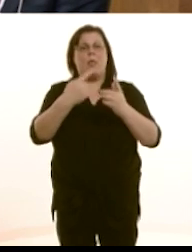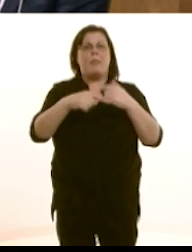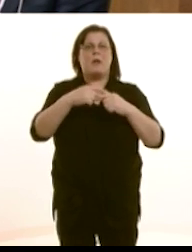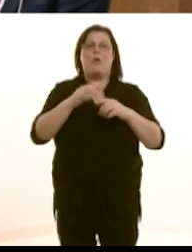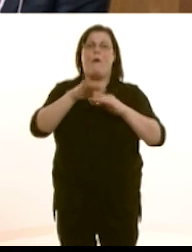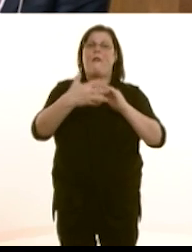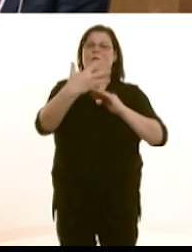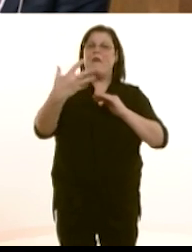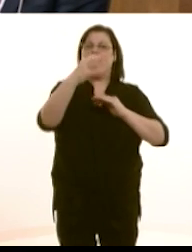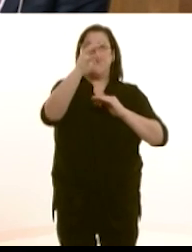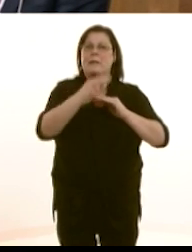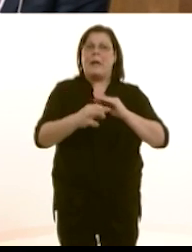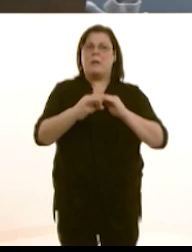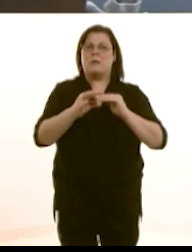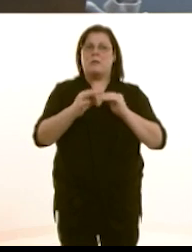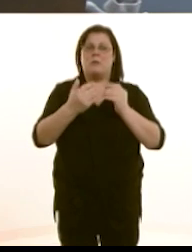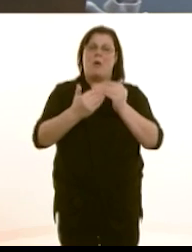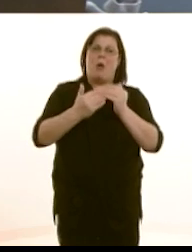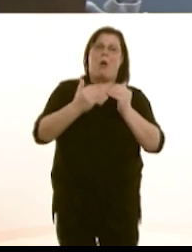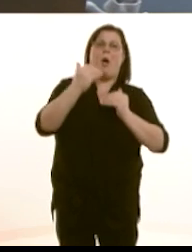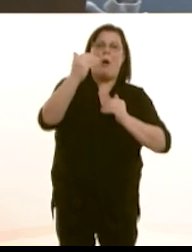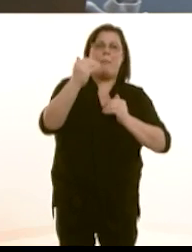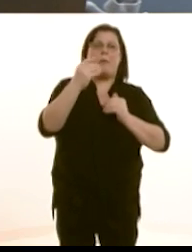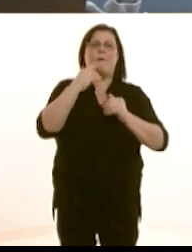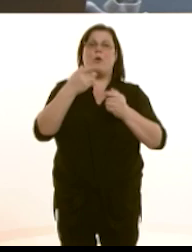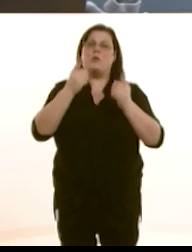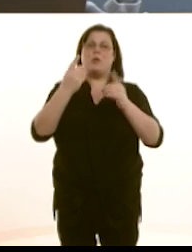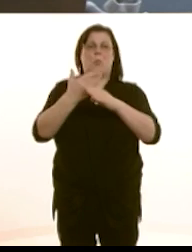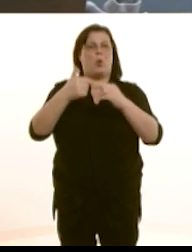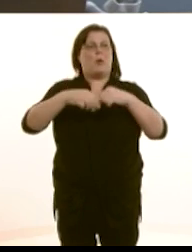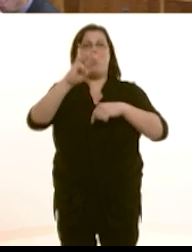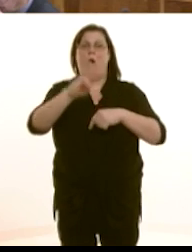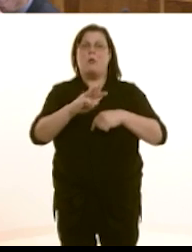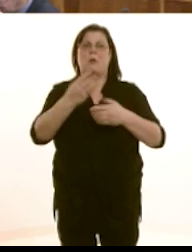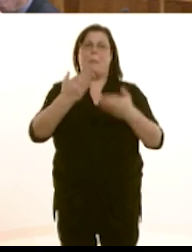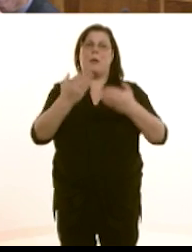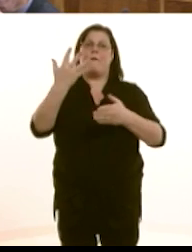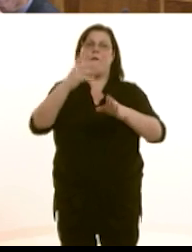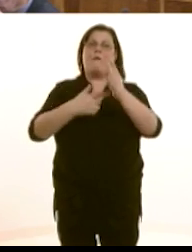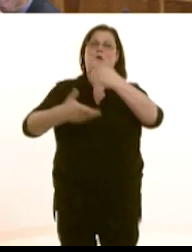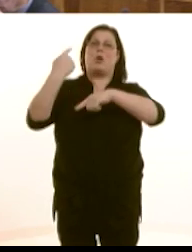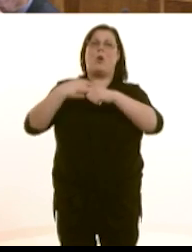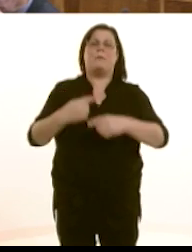cent in the last five years, and we will, of course, continue to do more. Y Llywydd / The Presiding Officer: We now move to the leader of the Welsh Liberal Democrats,